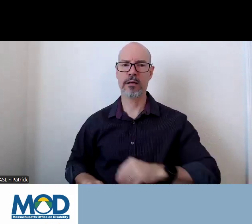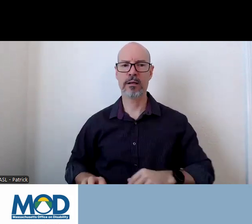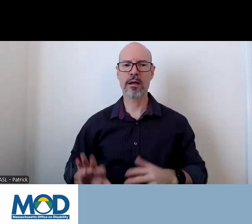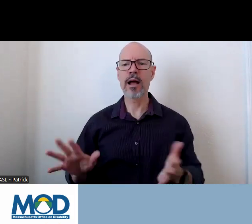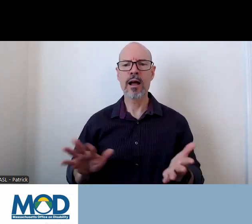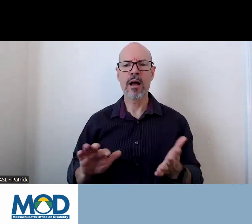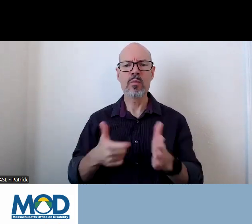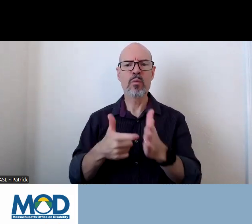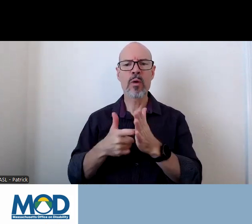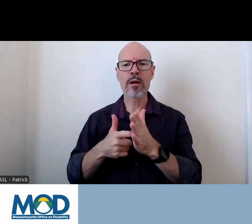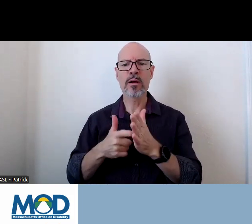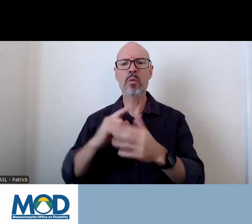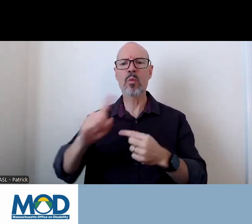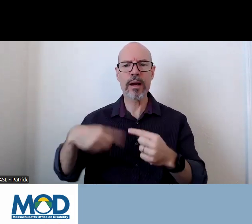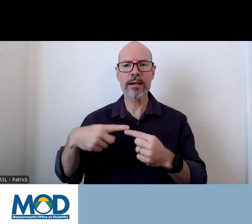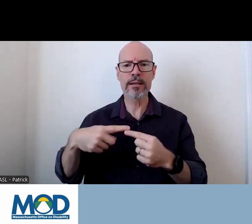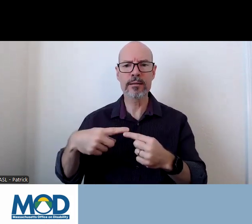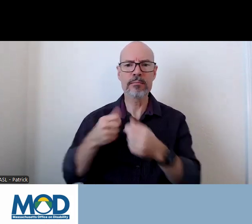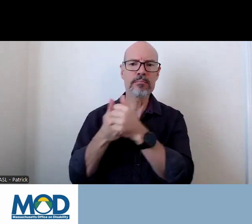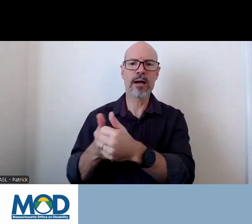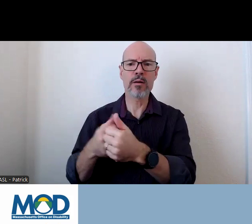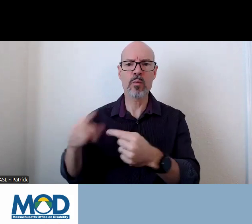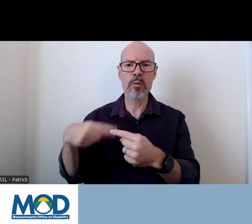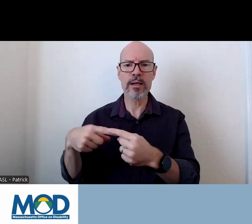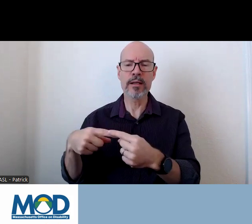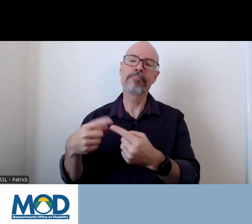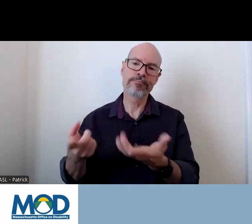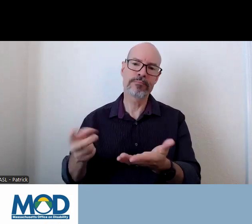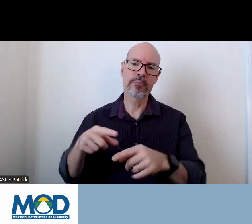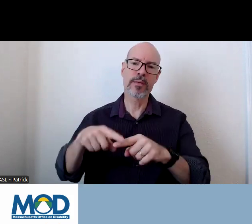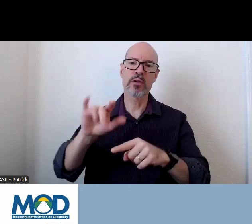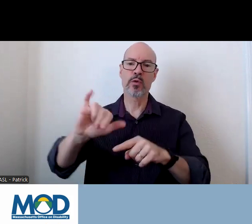The compliance timeline is going to depend on the population size of the entity.